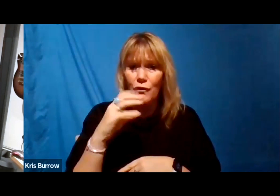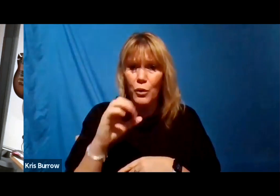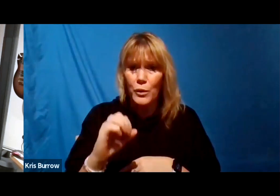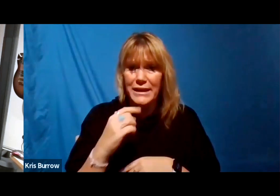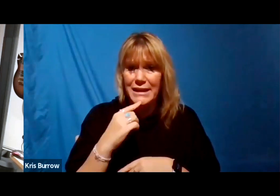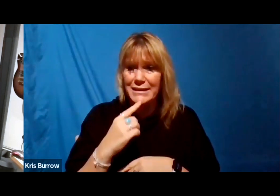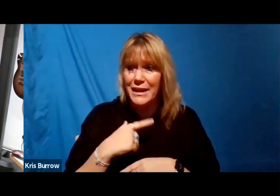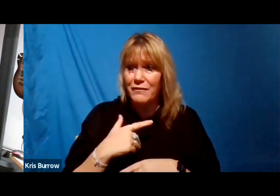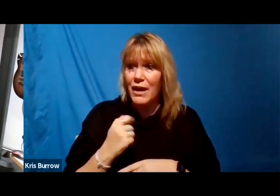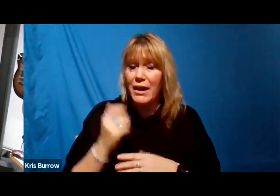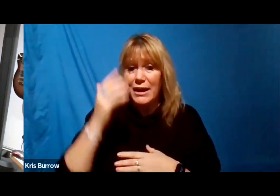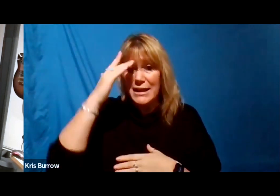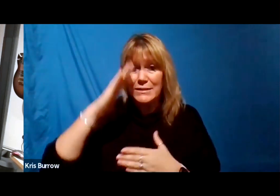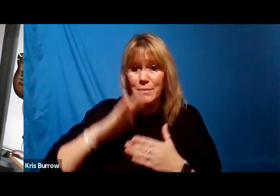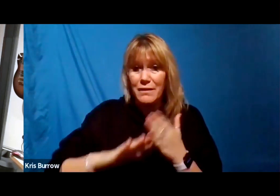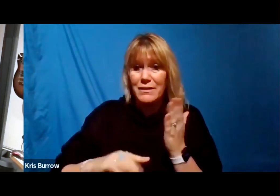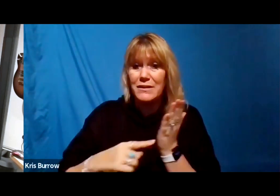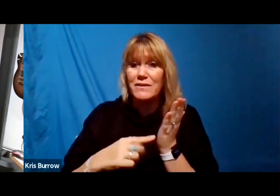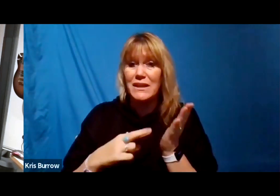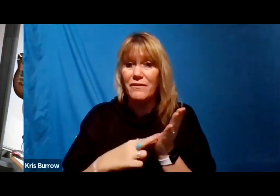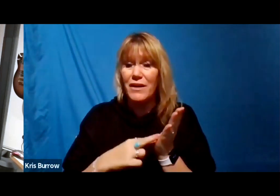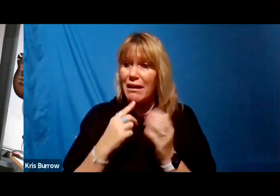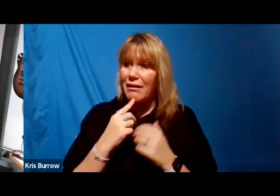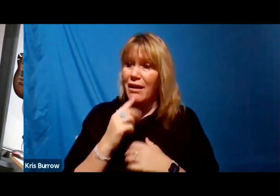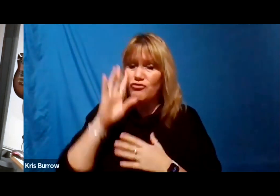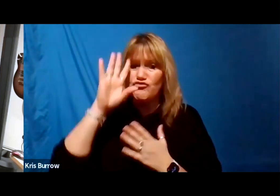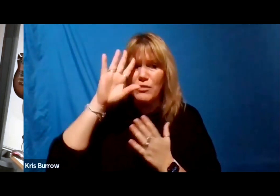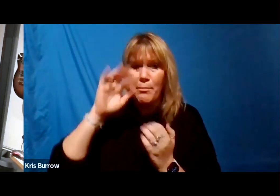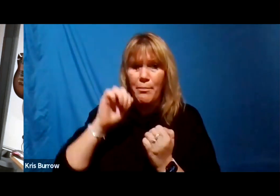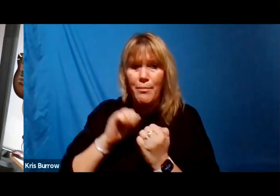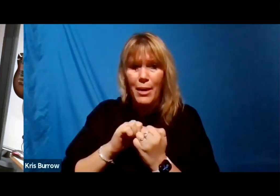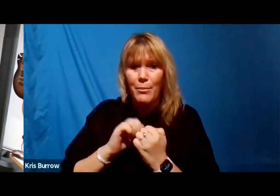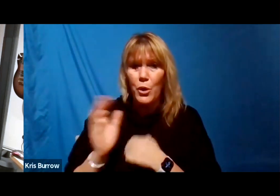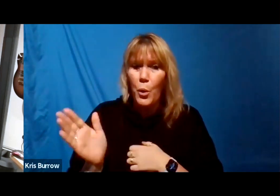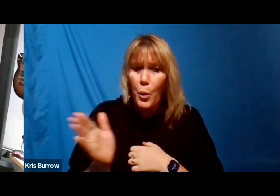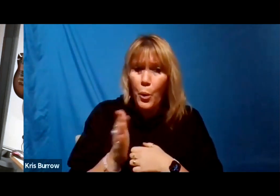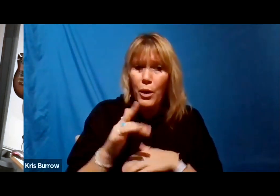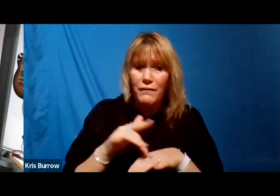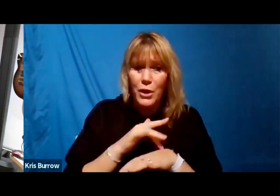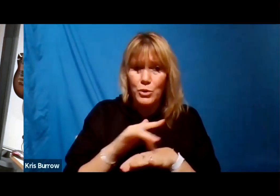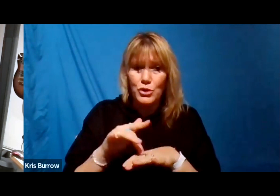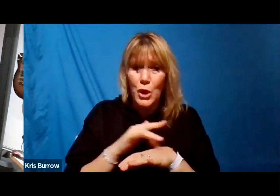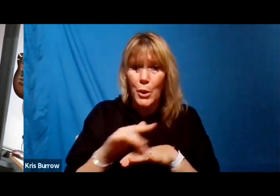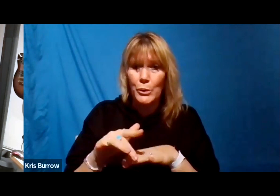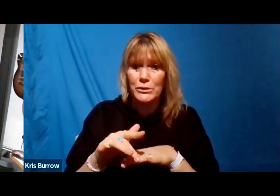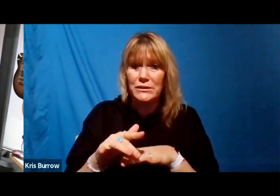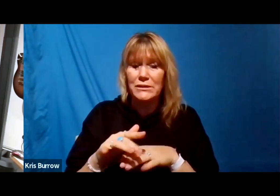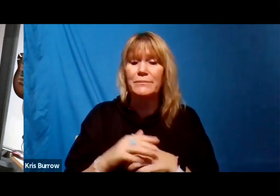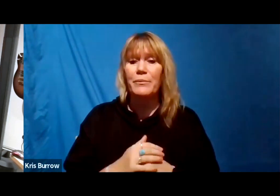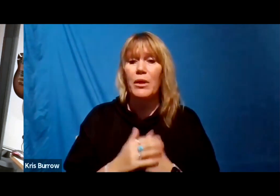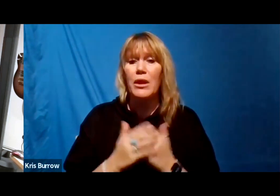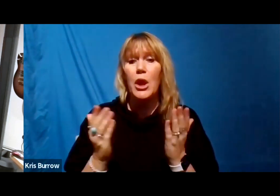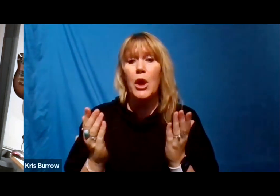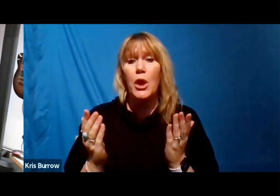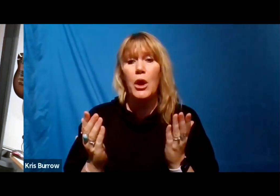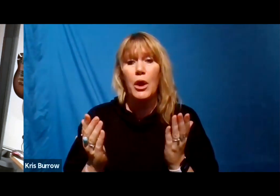television and I suddenly remembered all of those shows that we did! Welcome to the festival party.